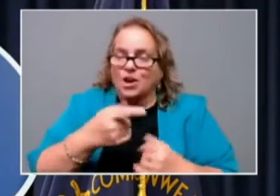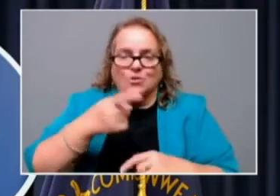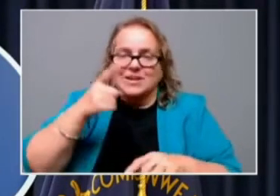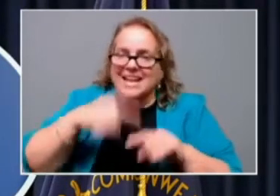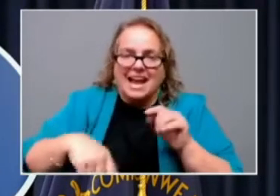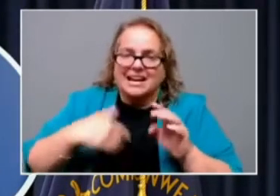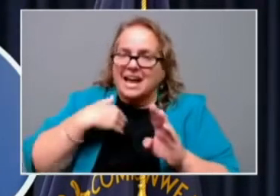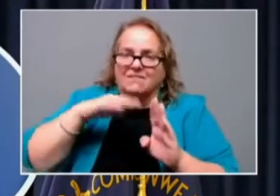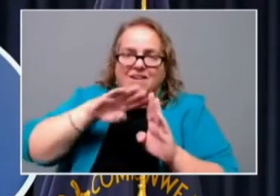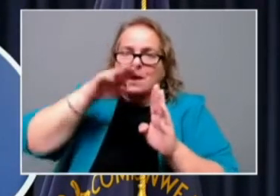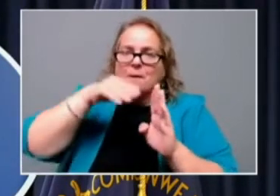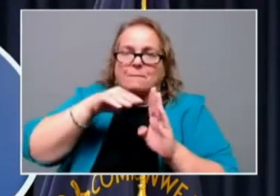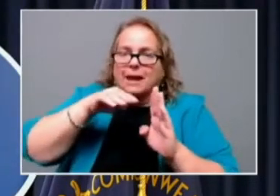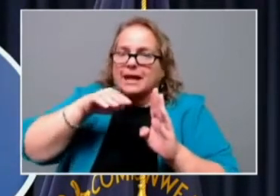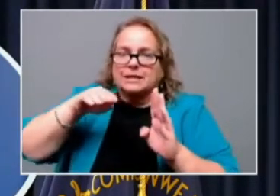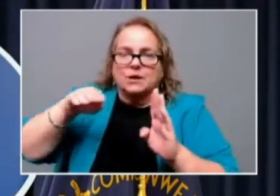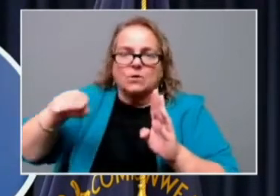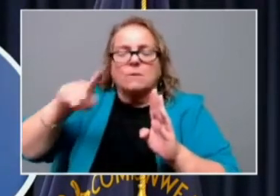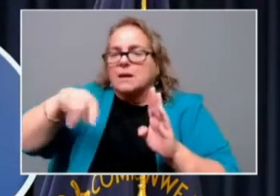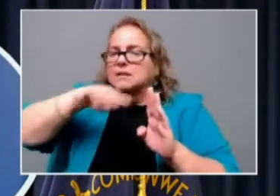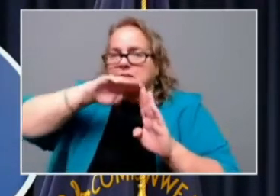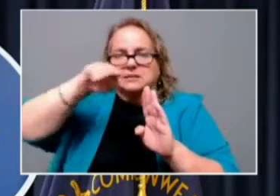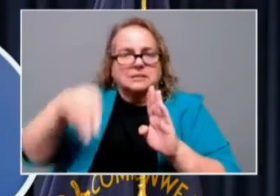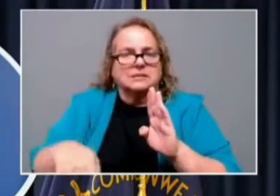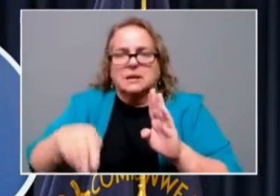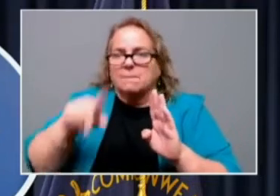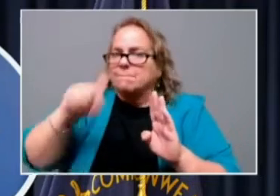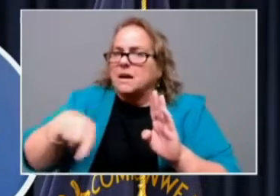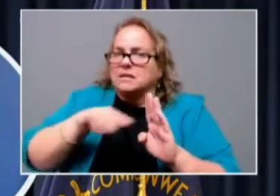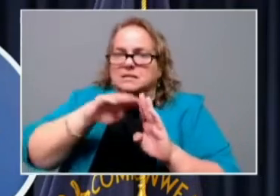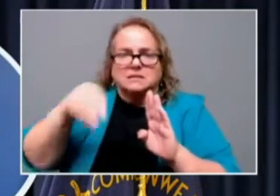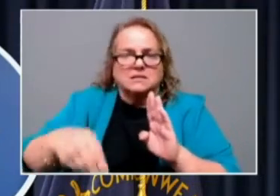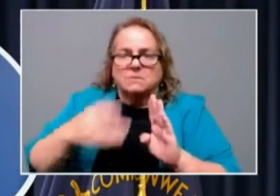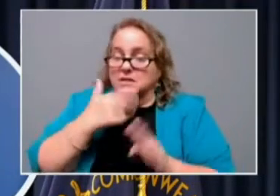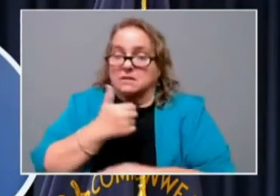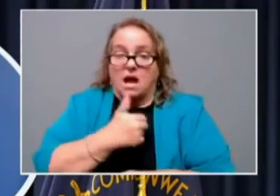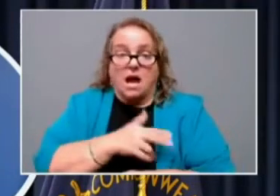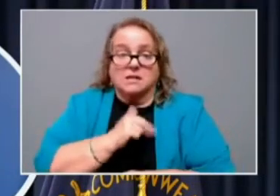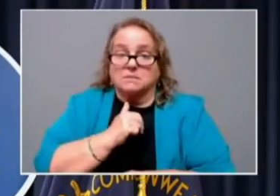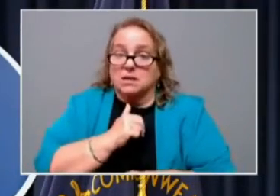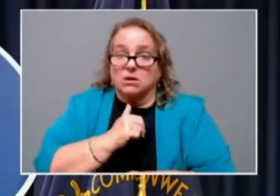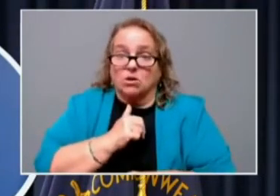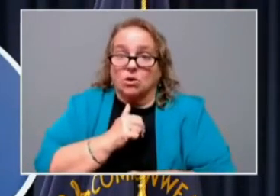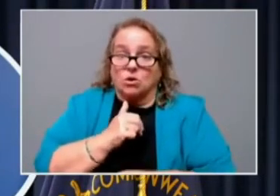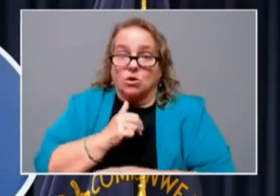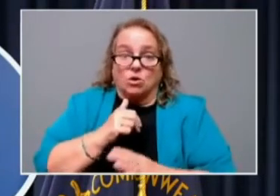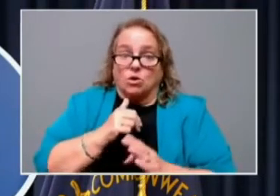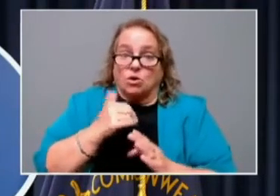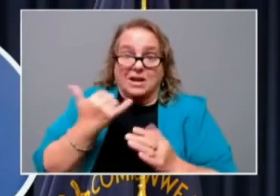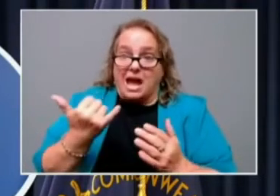past they were at an area where hospital capacity was at a point where we could take care of people. That's not where we are. If we have three